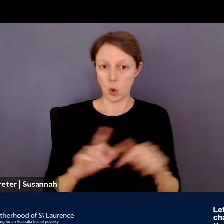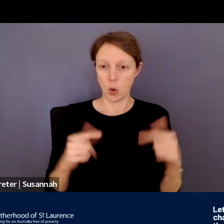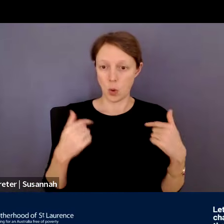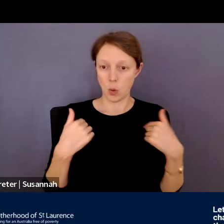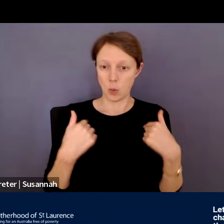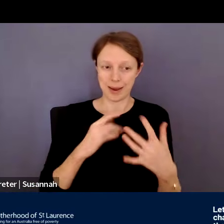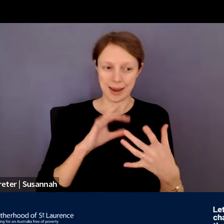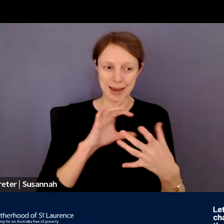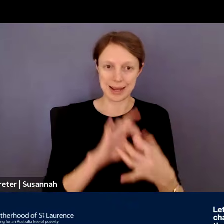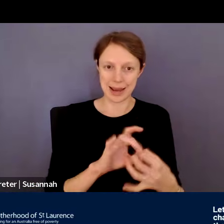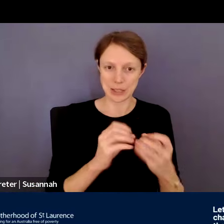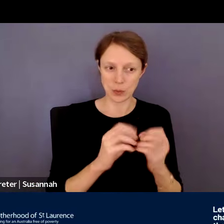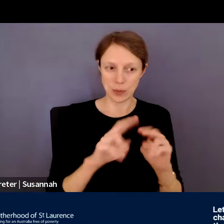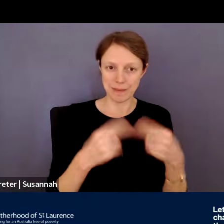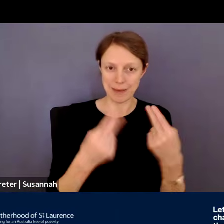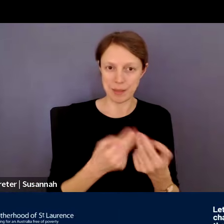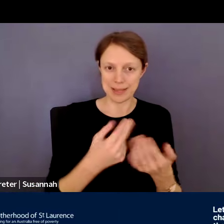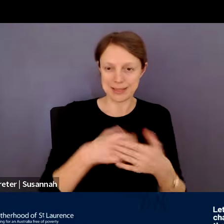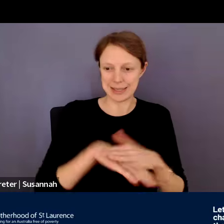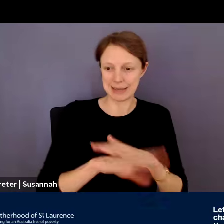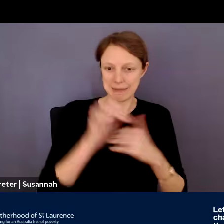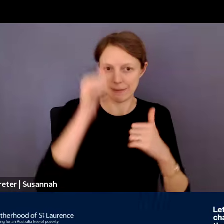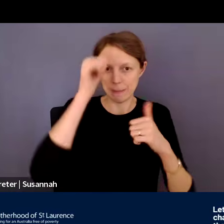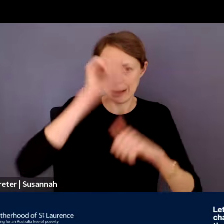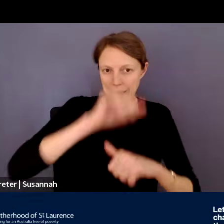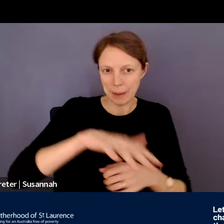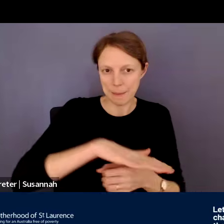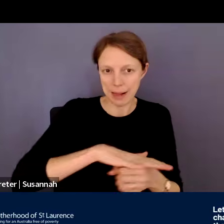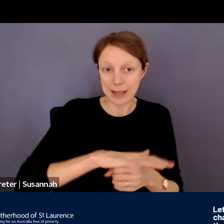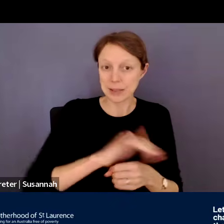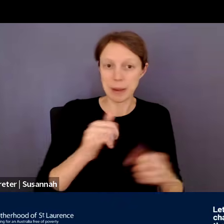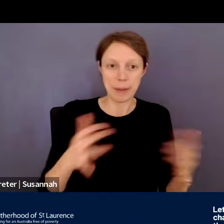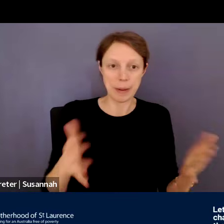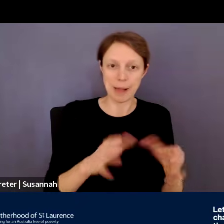families in familiar and trusted places. So that might be a play group, an early learning centre,